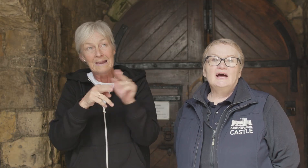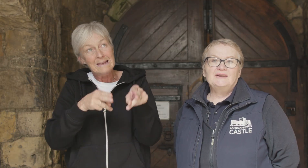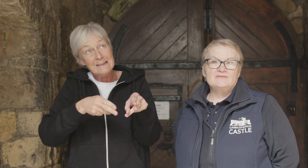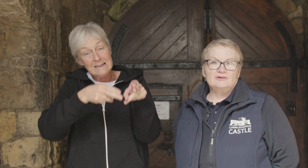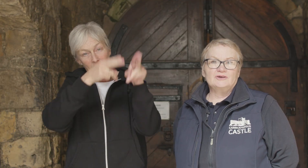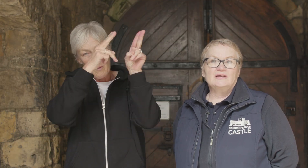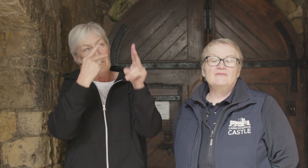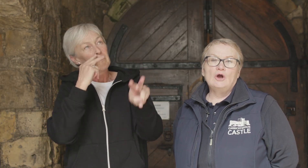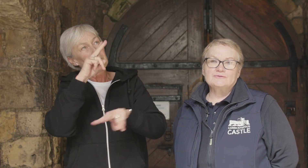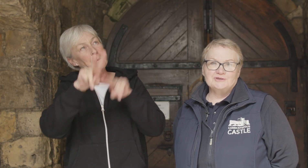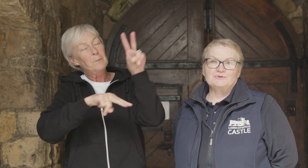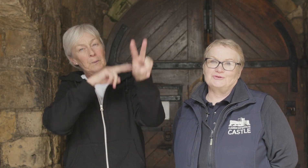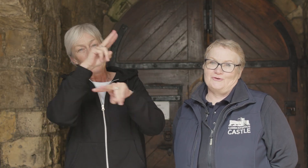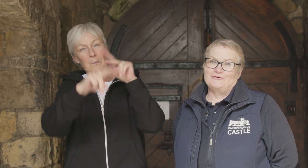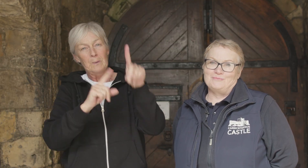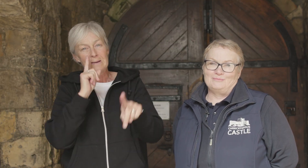and have a look in the constable's strong room.